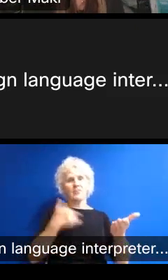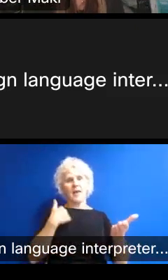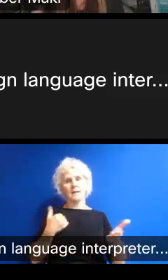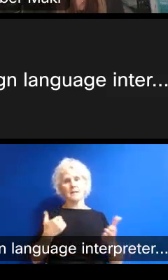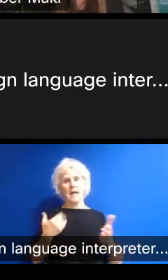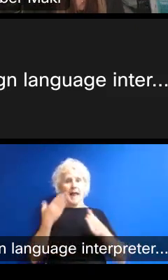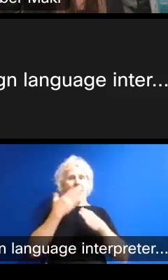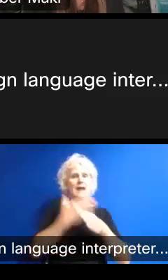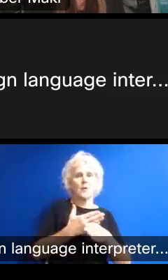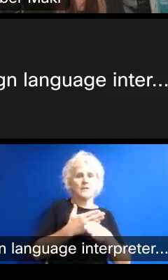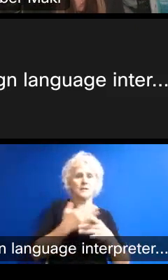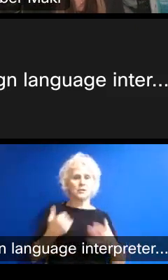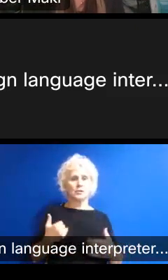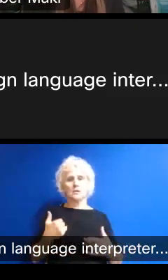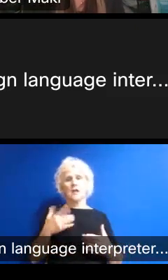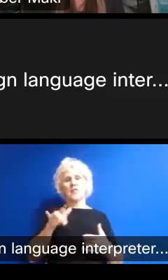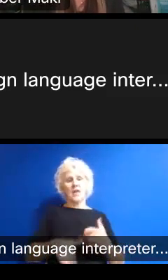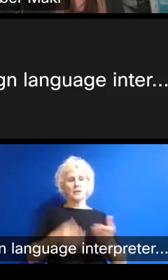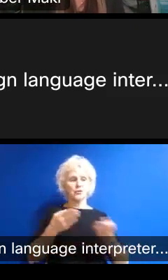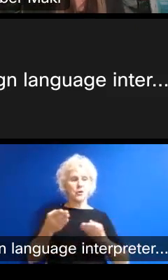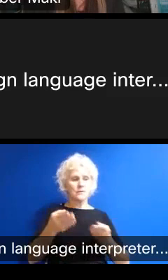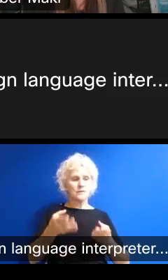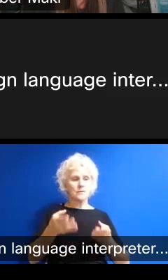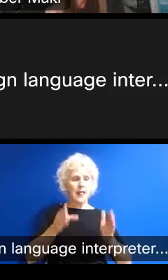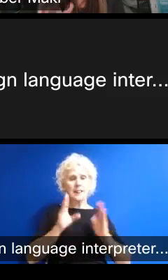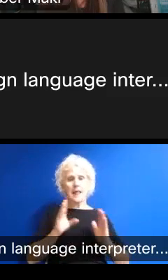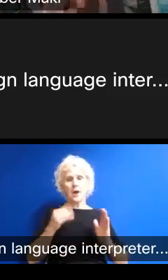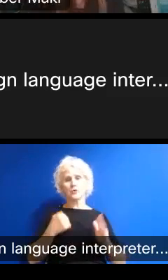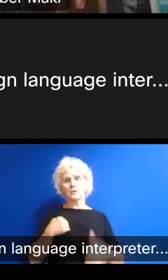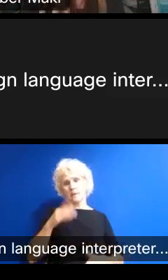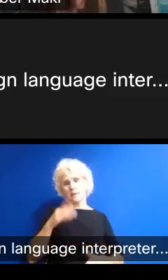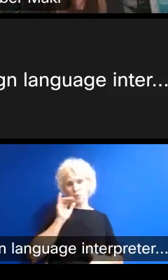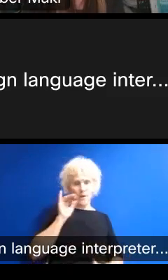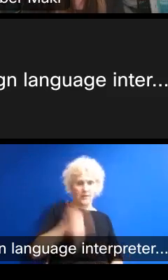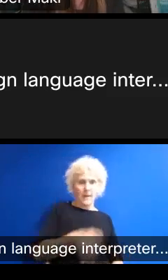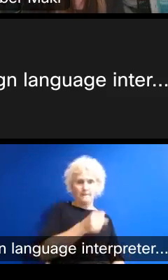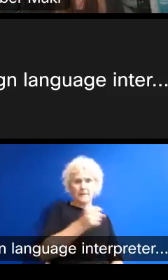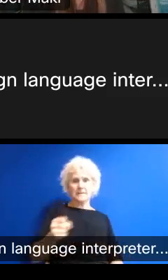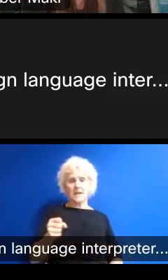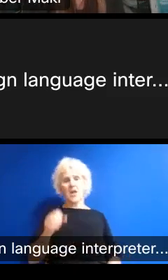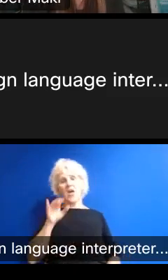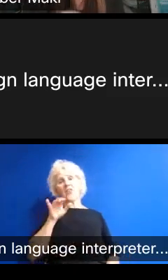and the service allows a person to avoid that institutional placement. This service is basically